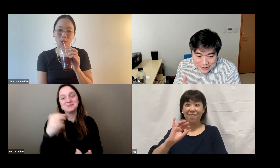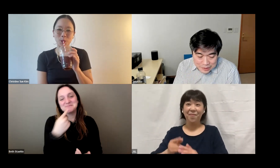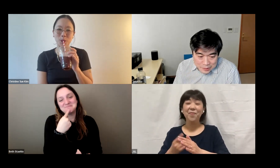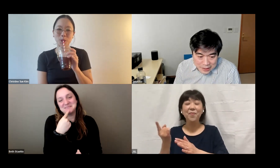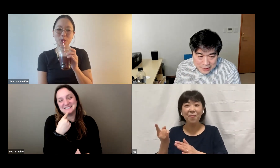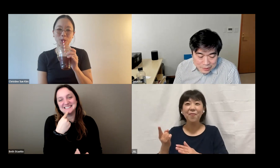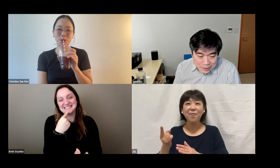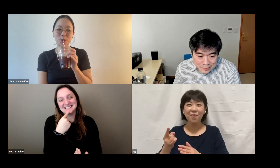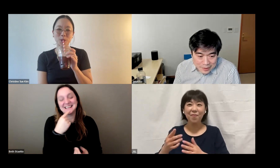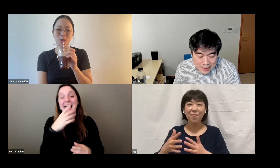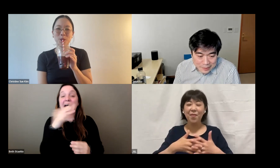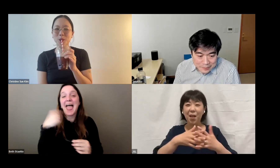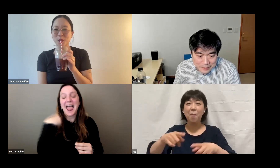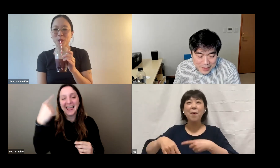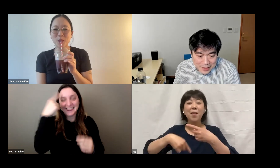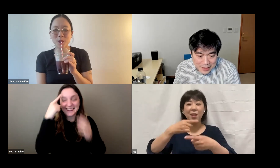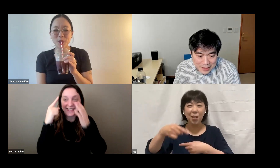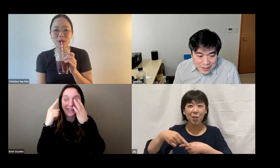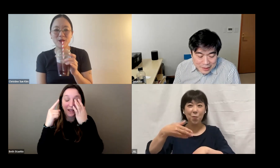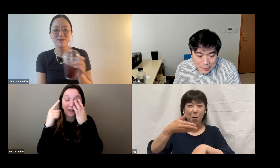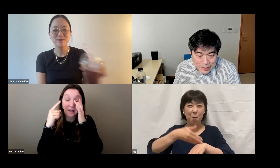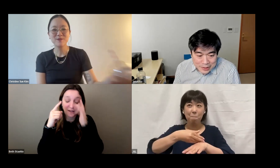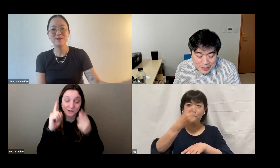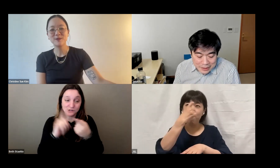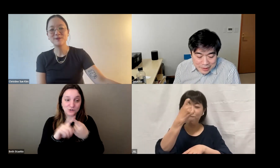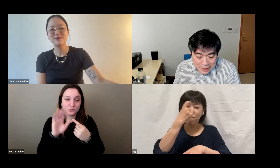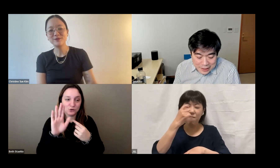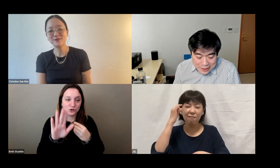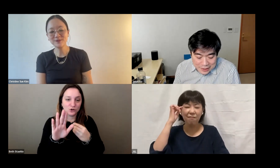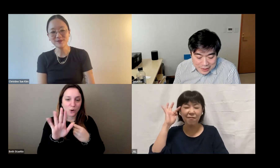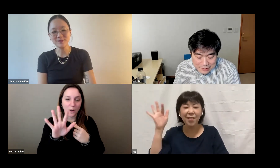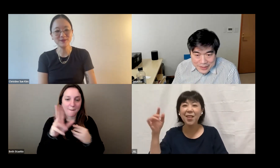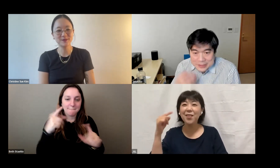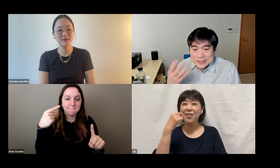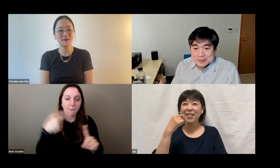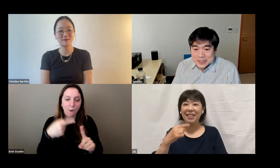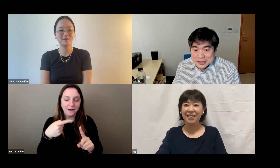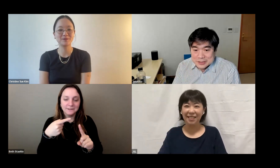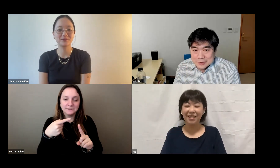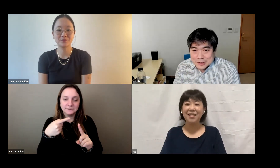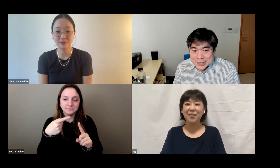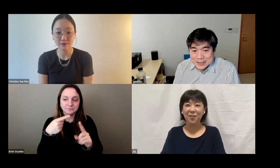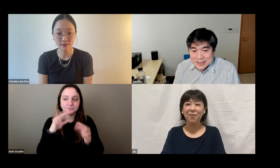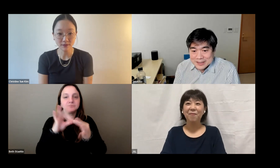and I think to your point about the facial expression, you know,